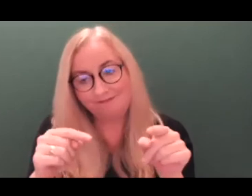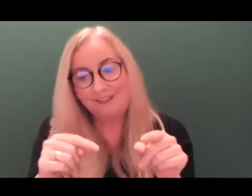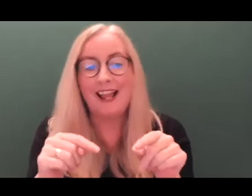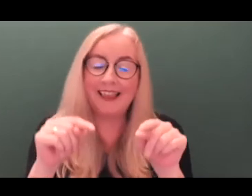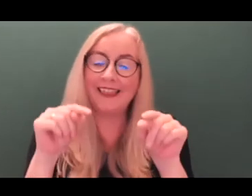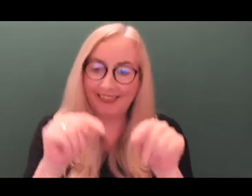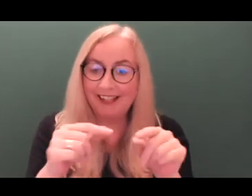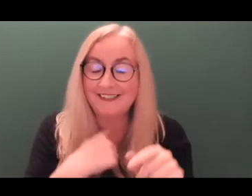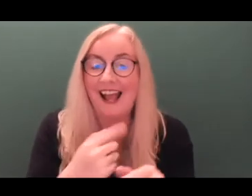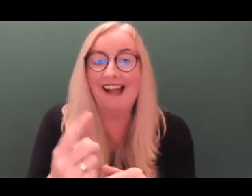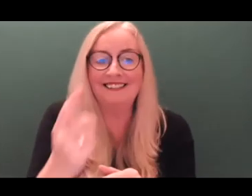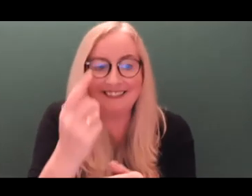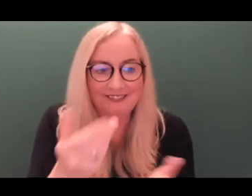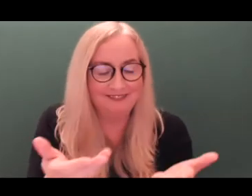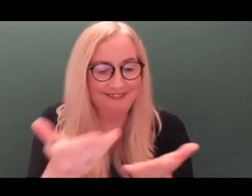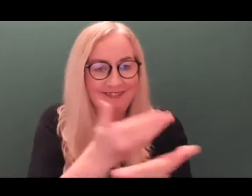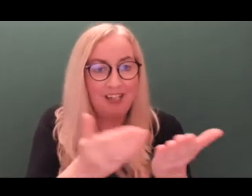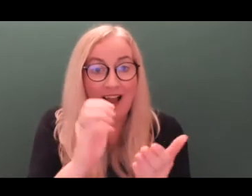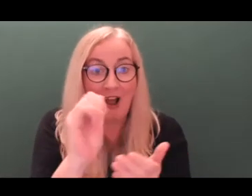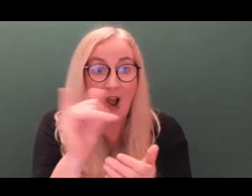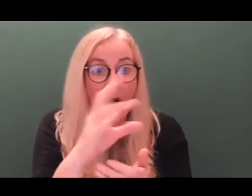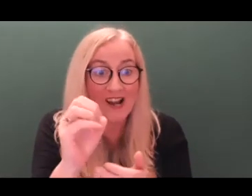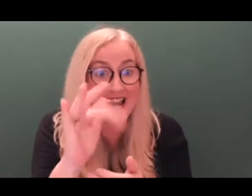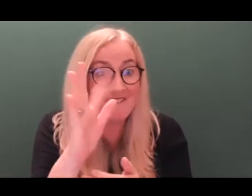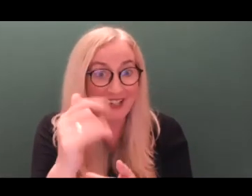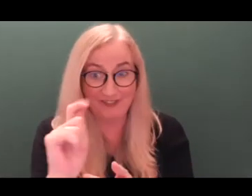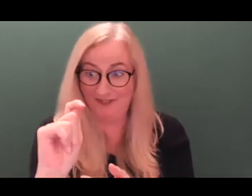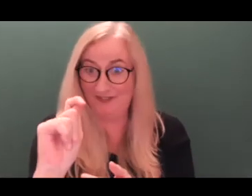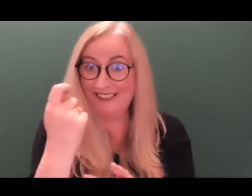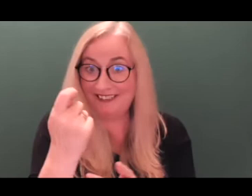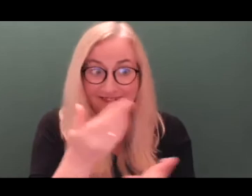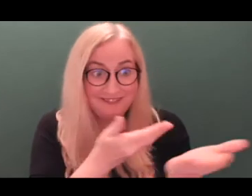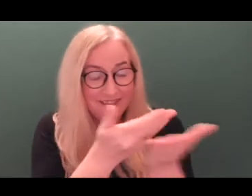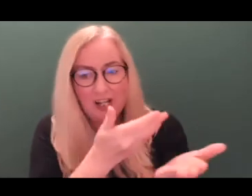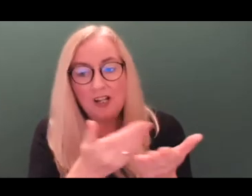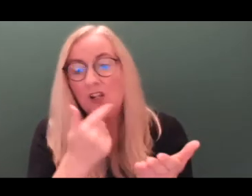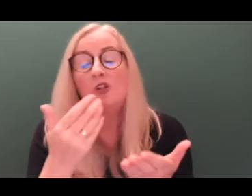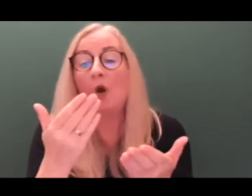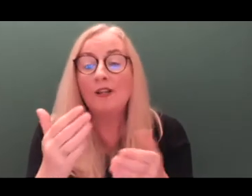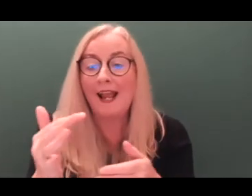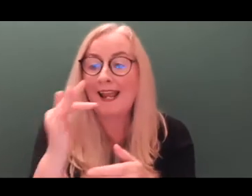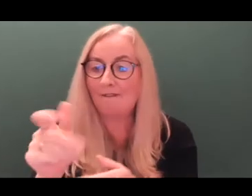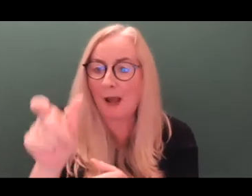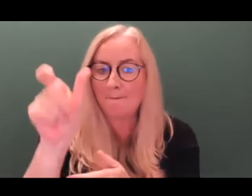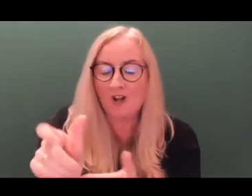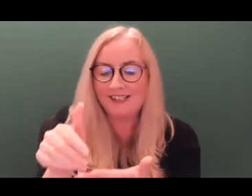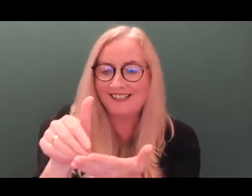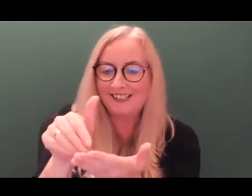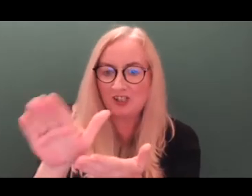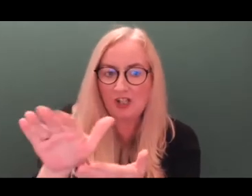discussion with Áine Flynn about recently and it's where a person is discharged from wardship,